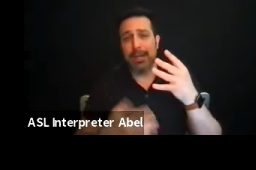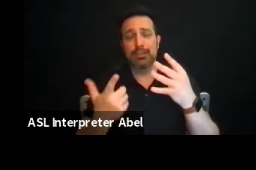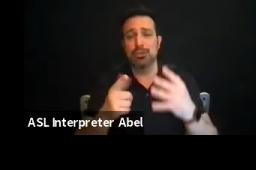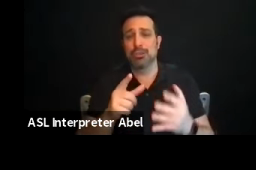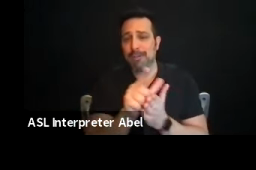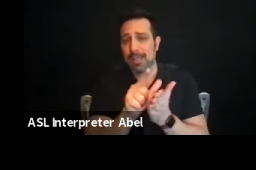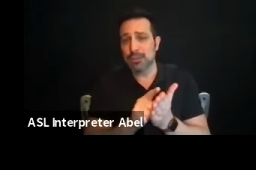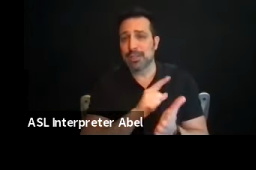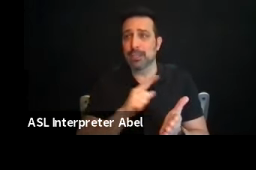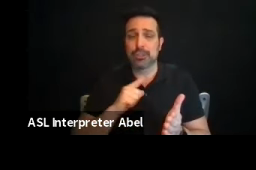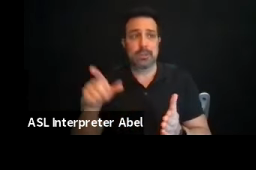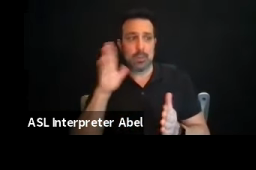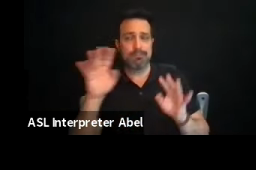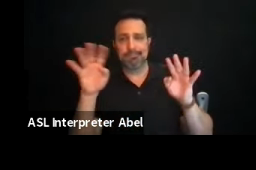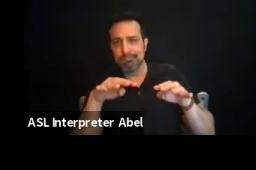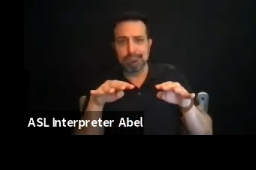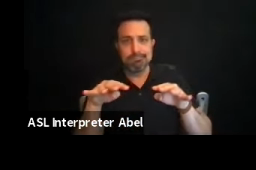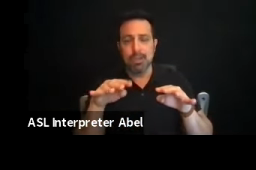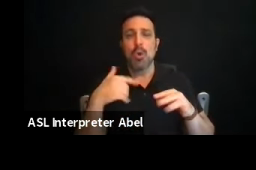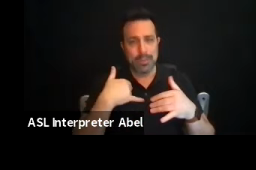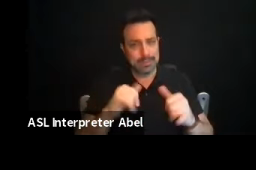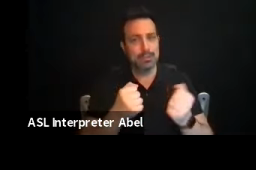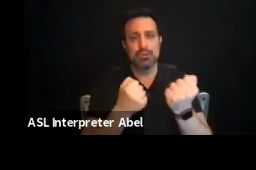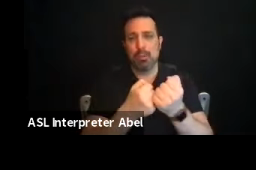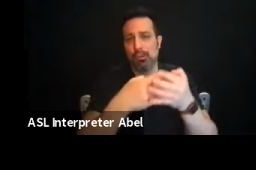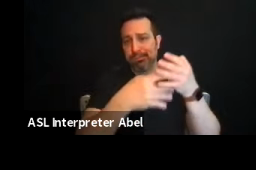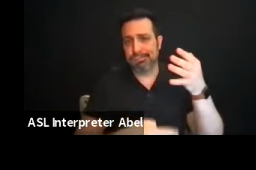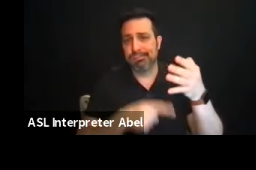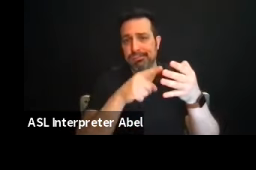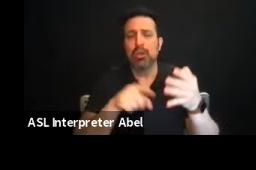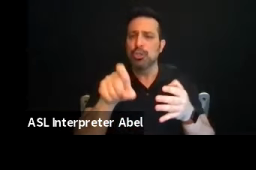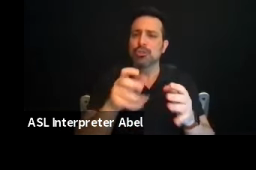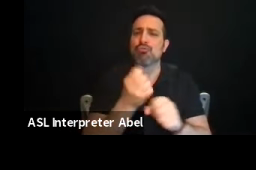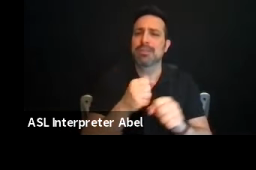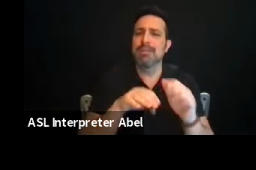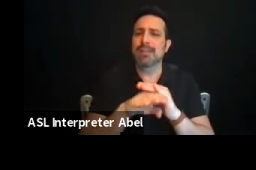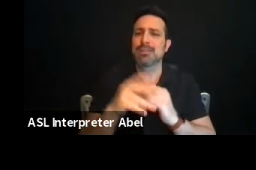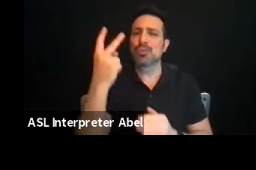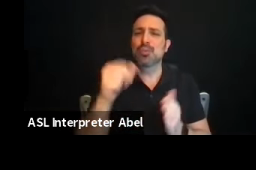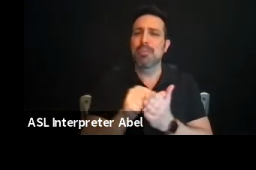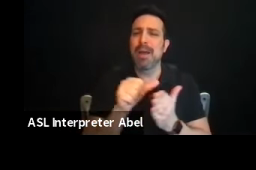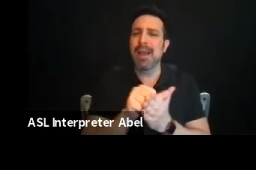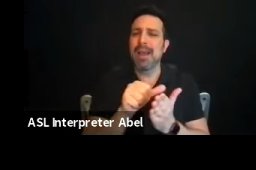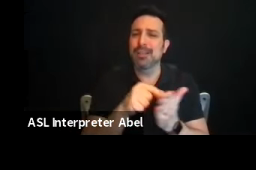and coalition partners did not make it this far. However, there's still a range of